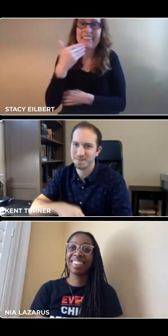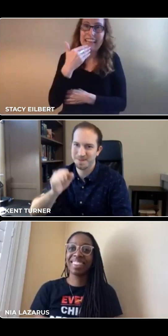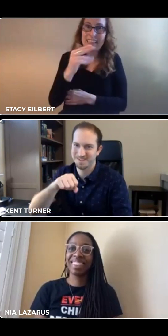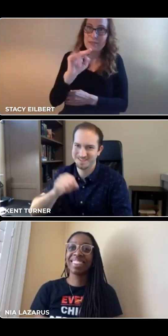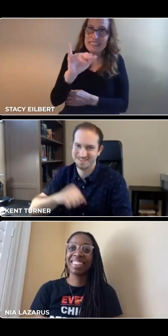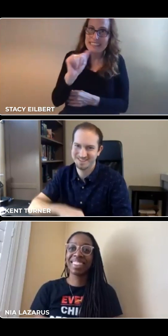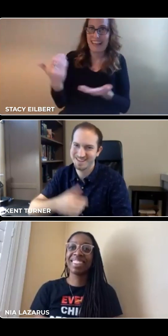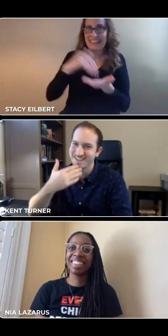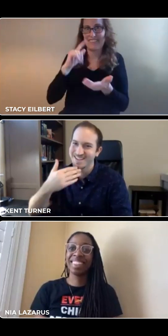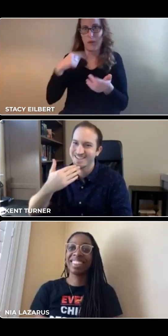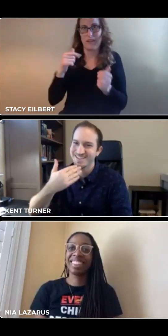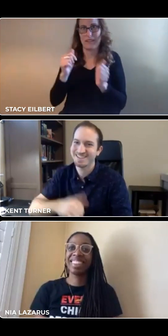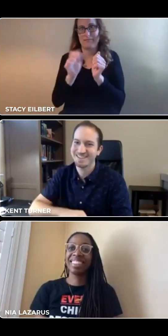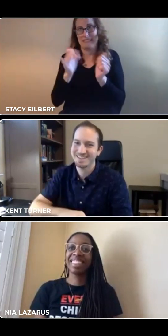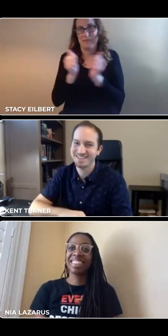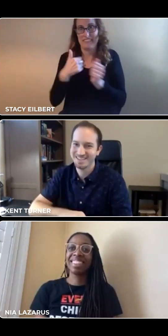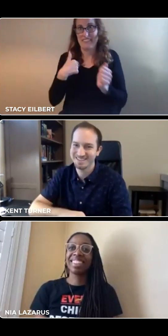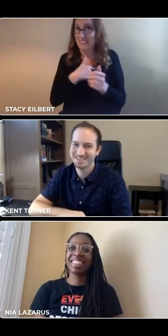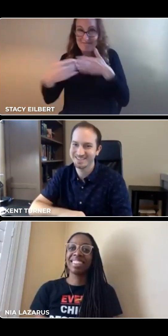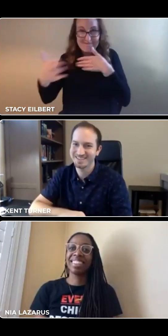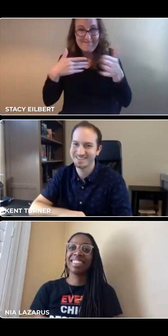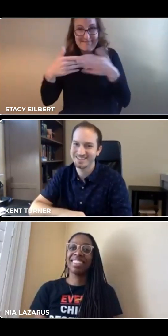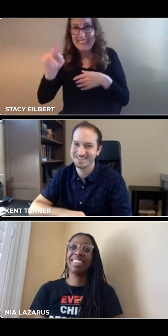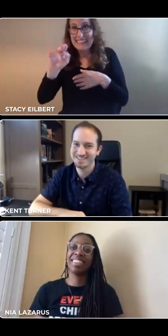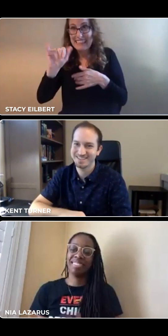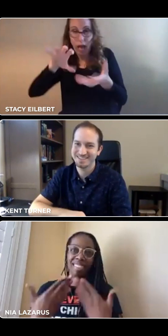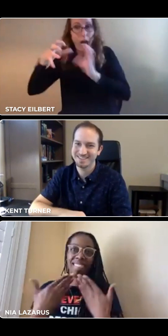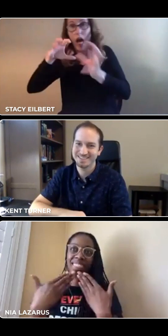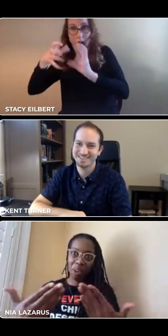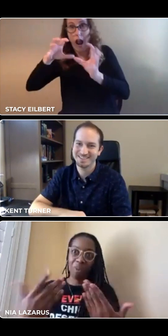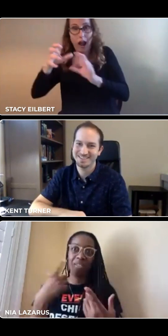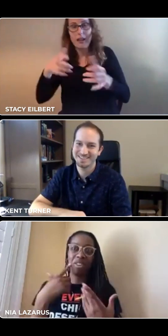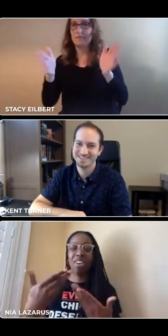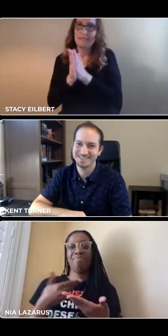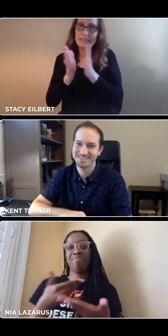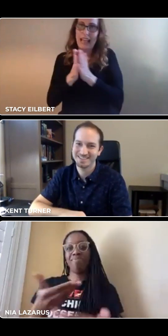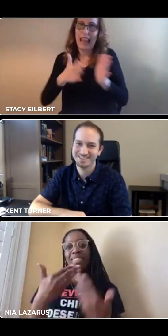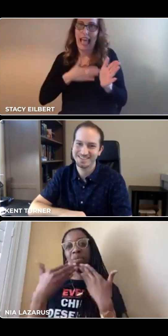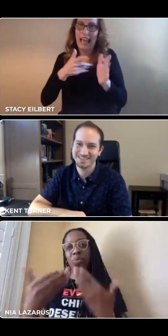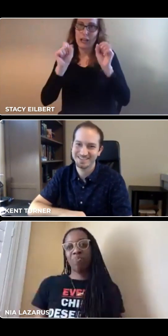Thank you to Kent and Nia, again. Everyone for joining us out there, as well. Even with